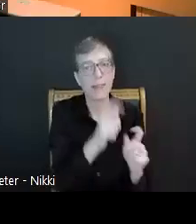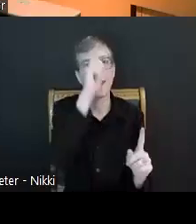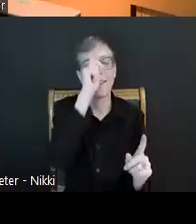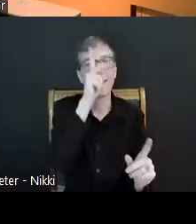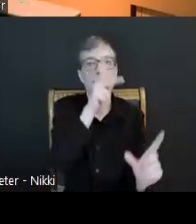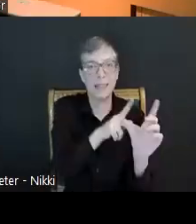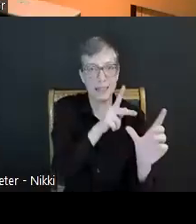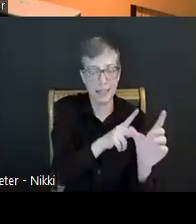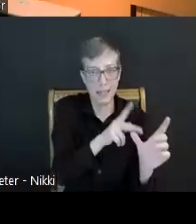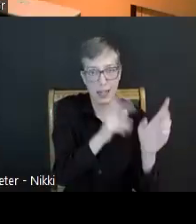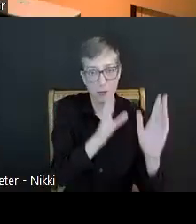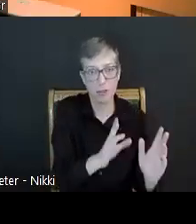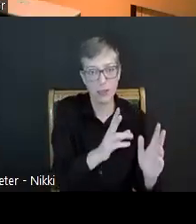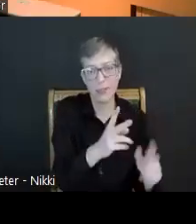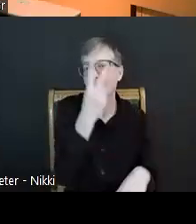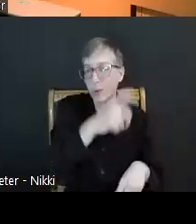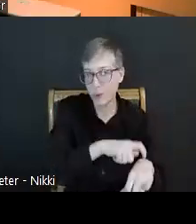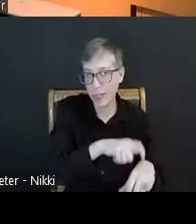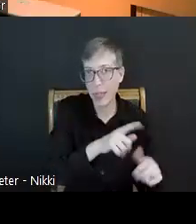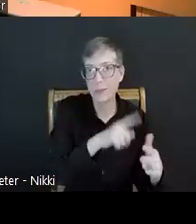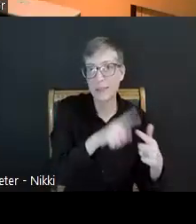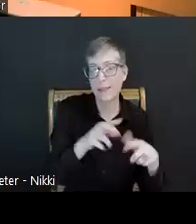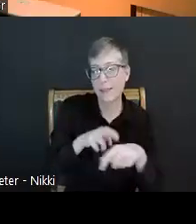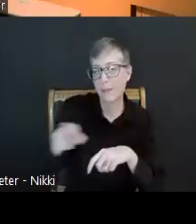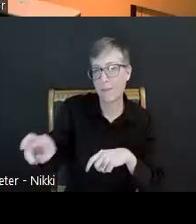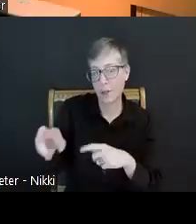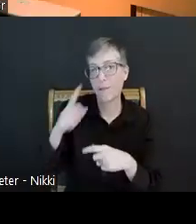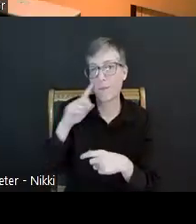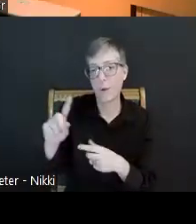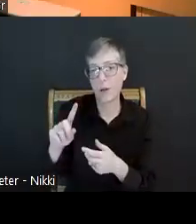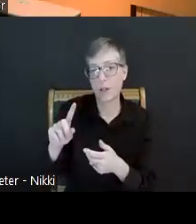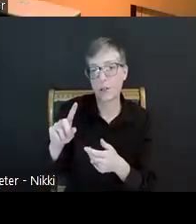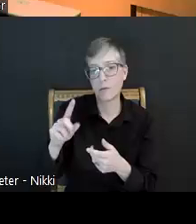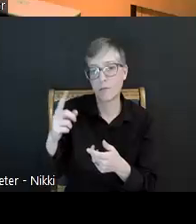and again I've had patients who have done that service um and then were're on a medication for